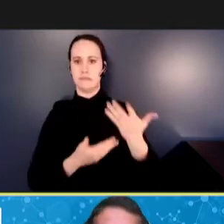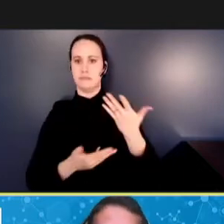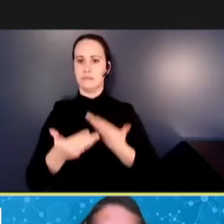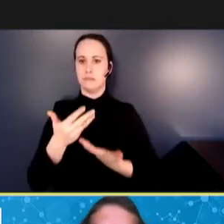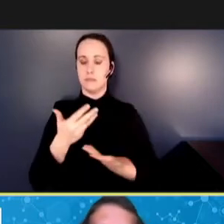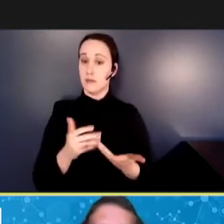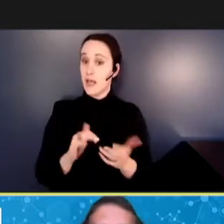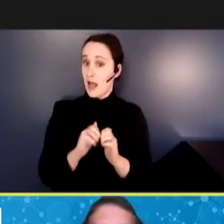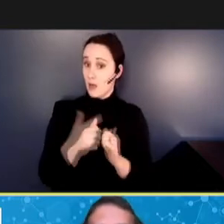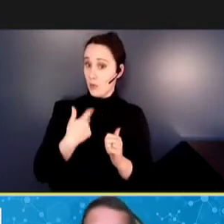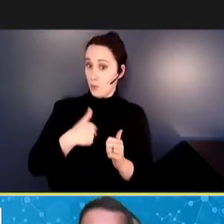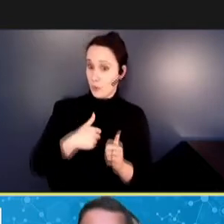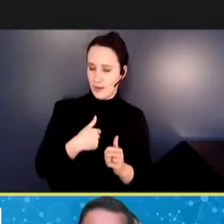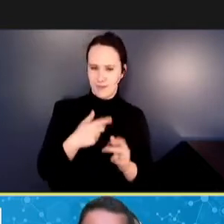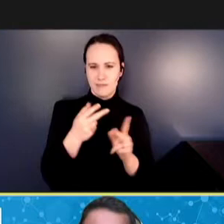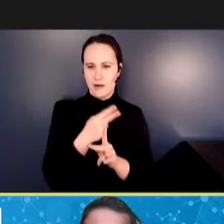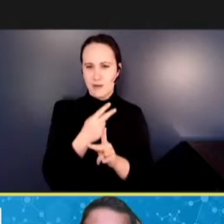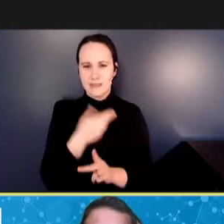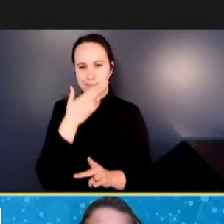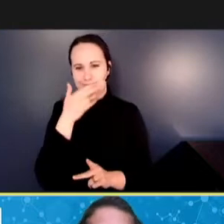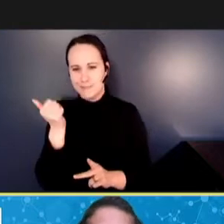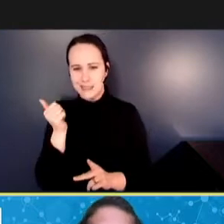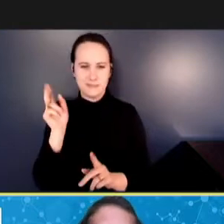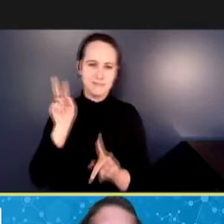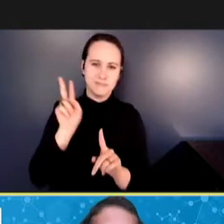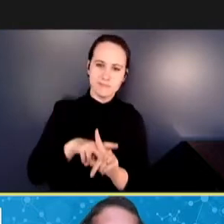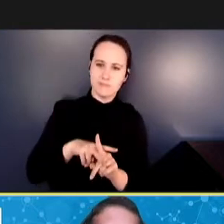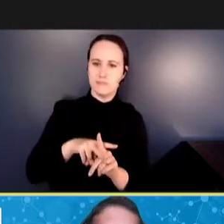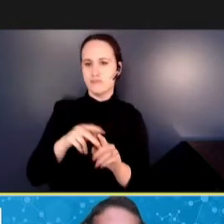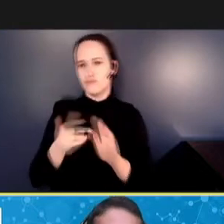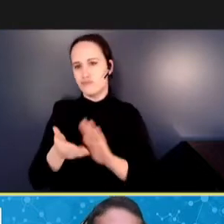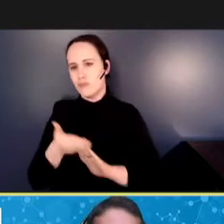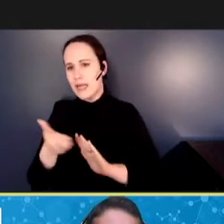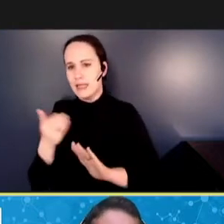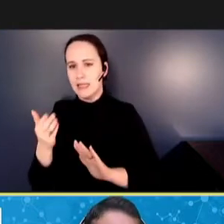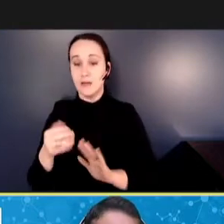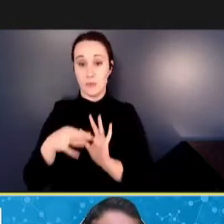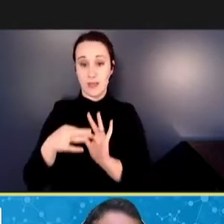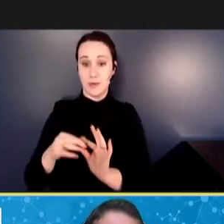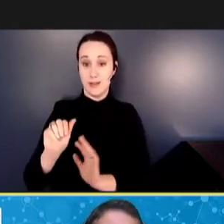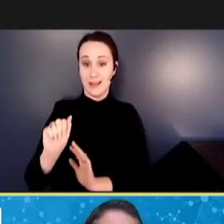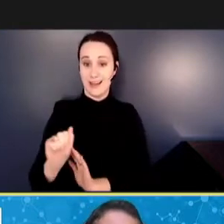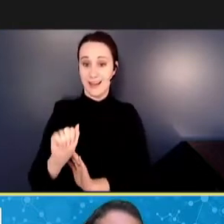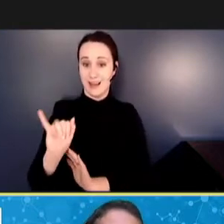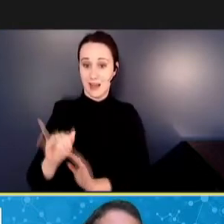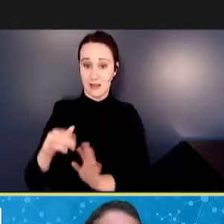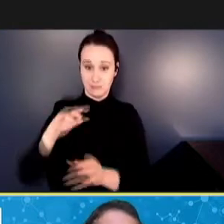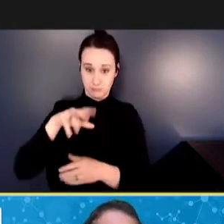to implement and regulate AI in the development of drugs and biologics, as well as within the